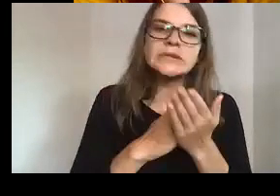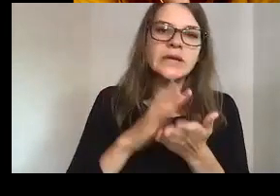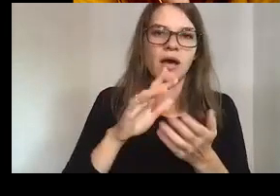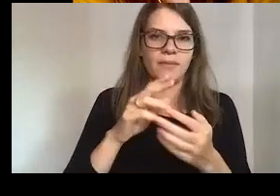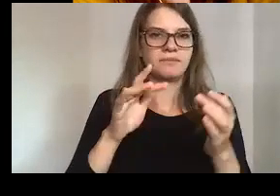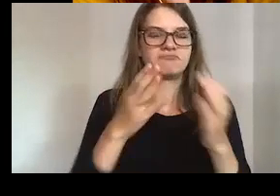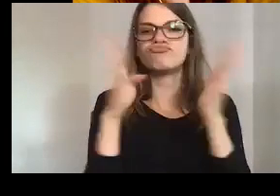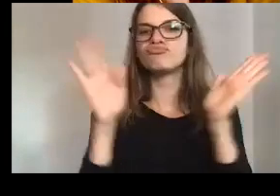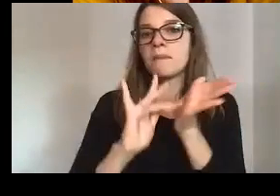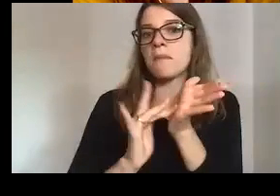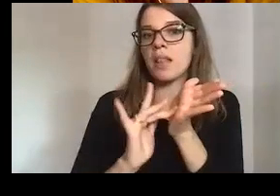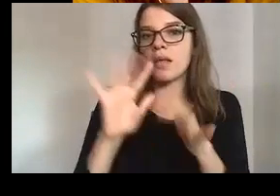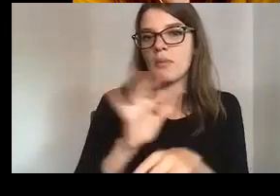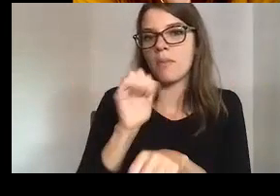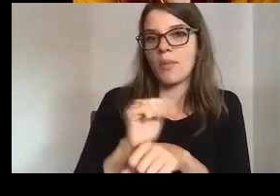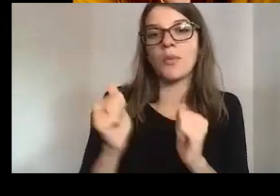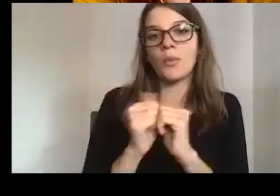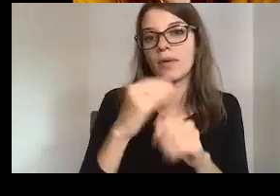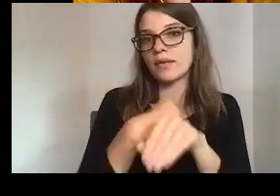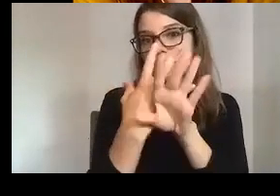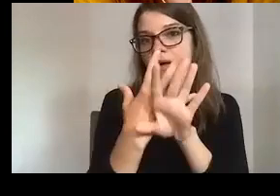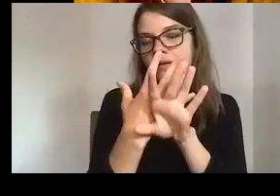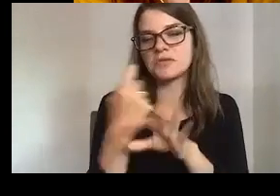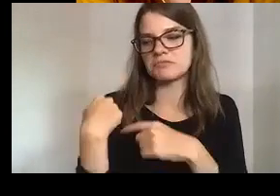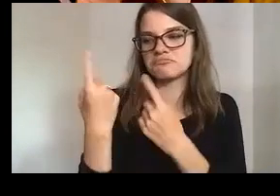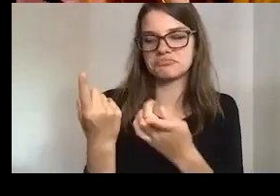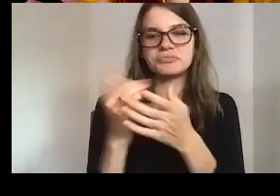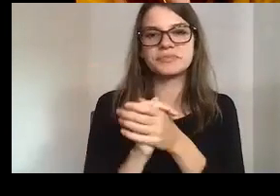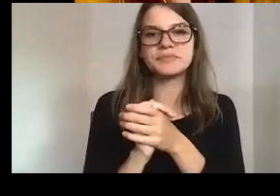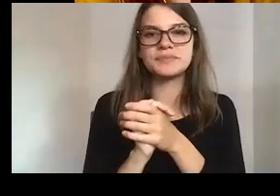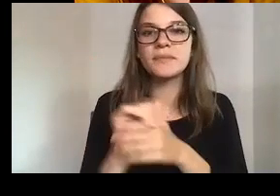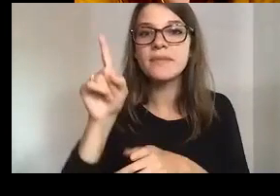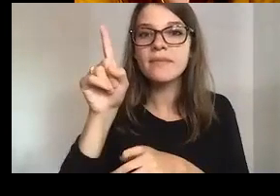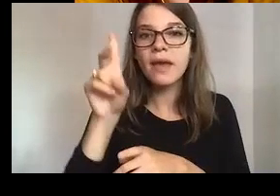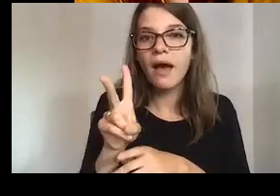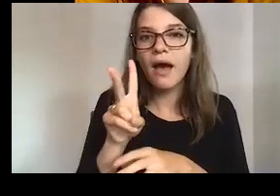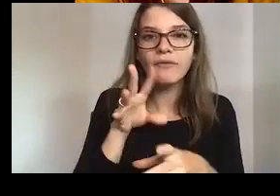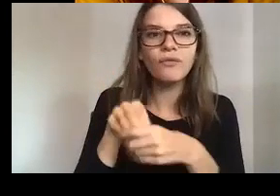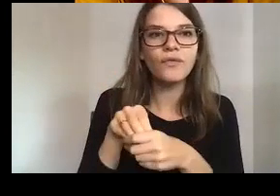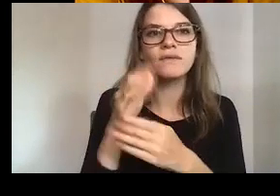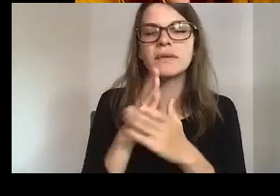visit over telehealth in recent months about half were involved in some behavioral services